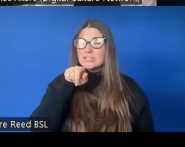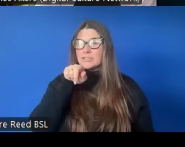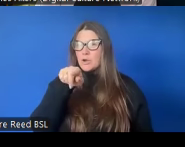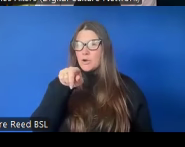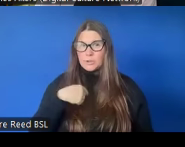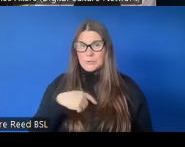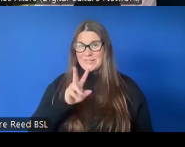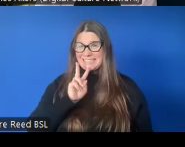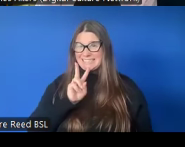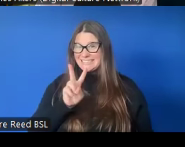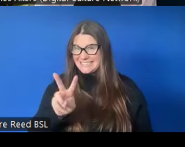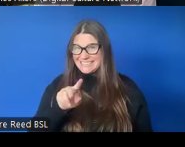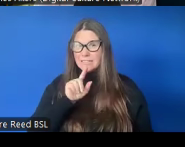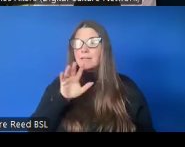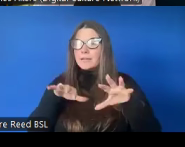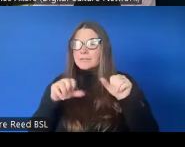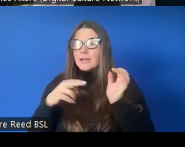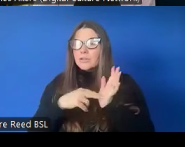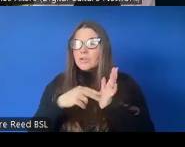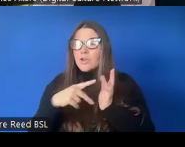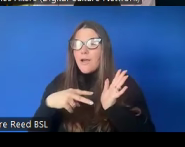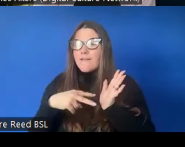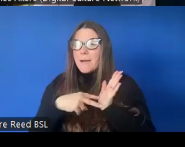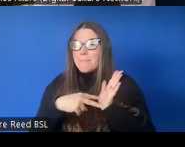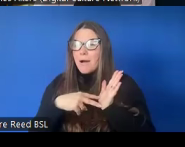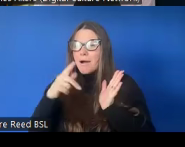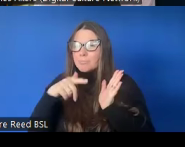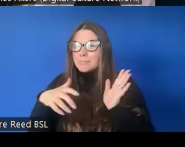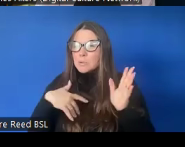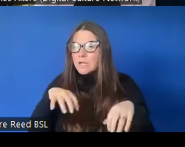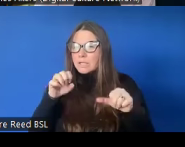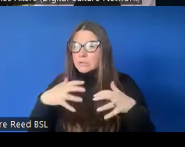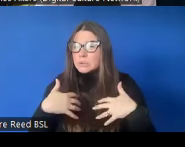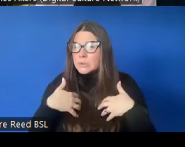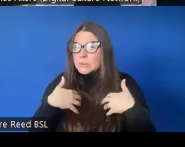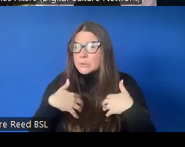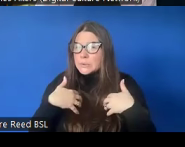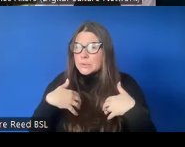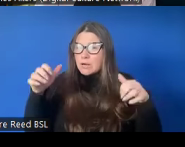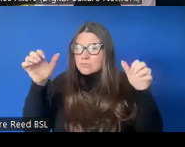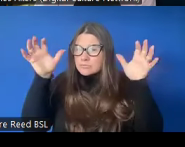so it starts in November, there's an interest in reindeers, and then it just drops off a cliff after December the 25th.